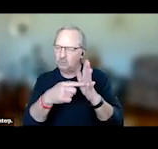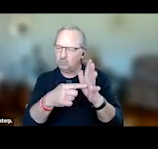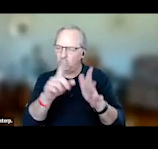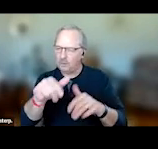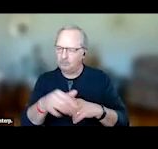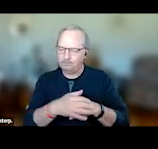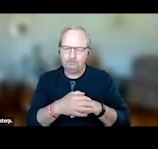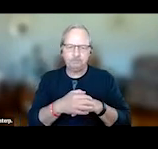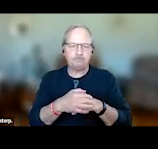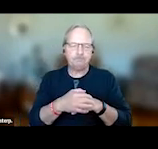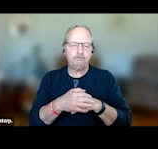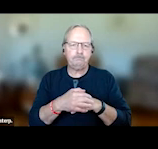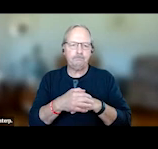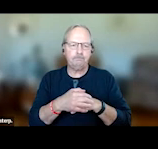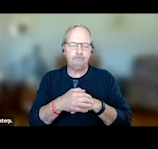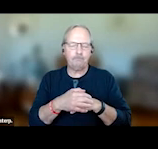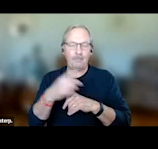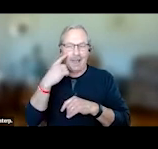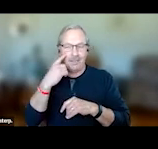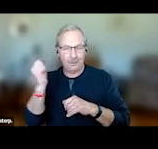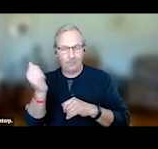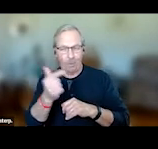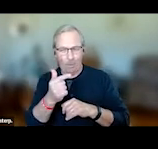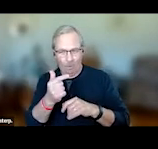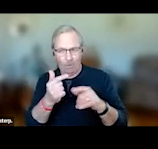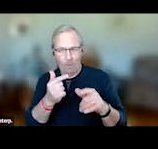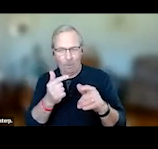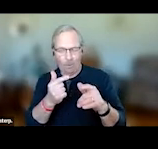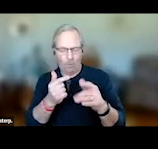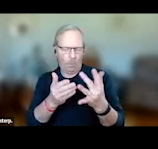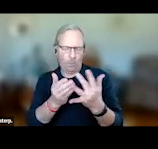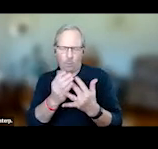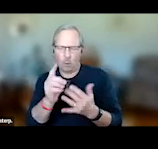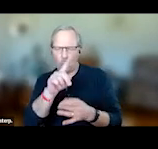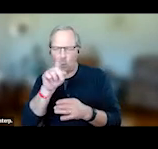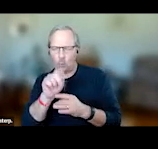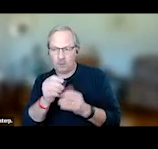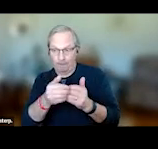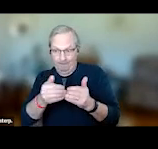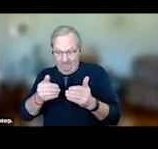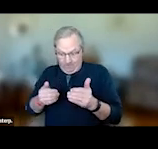So I thank you all for all of your questions before this workshop occurred,